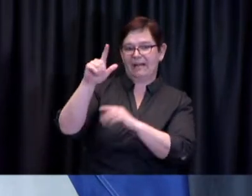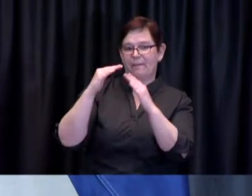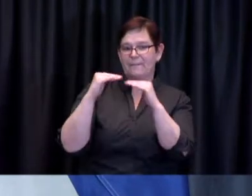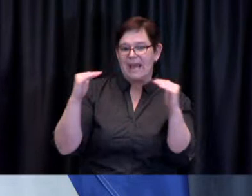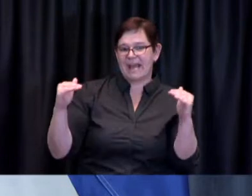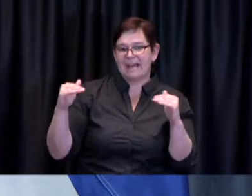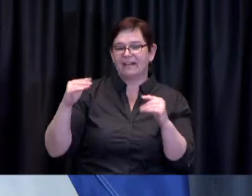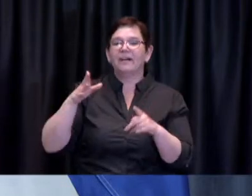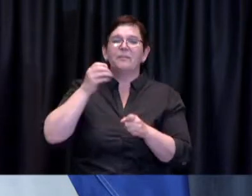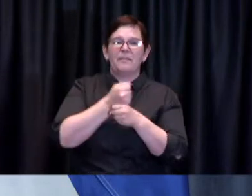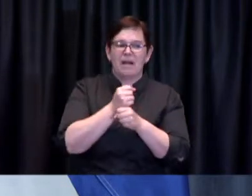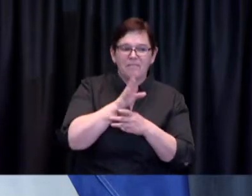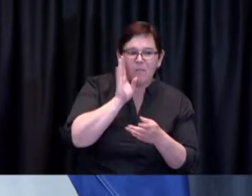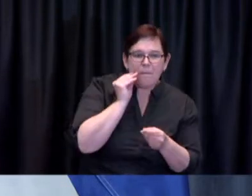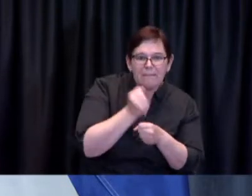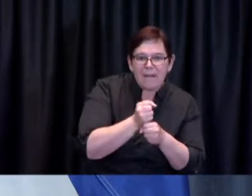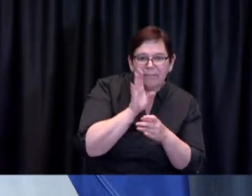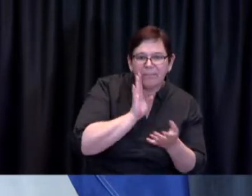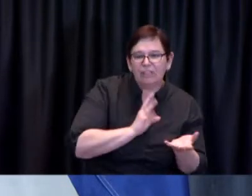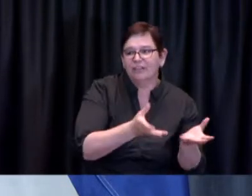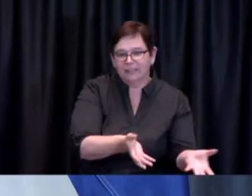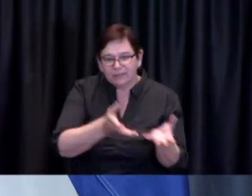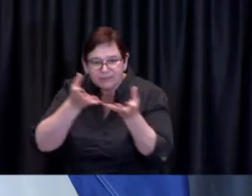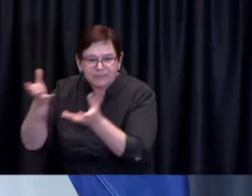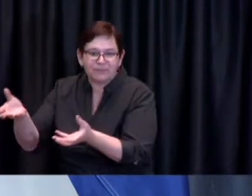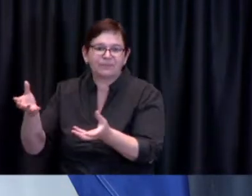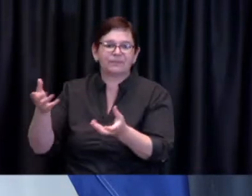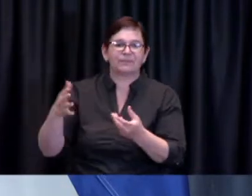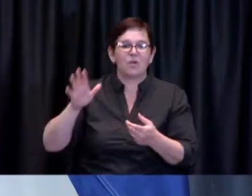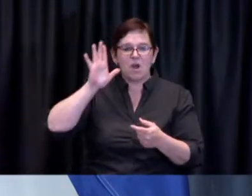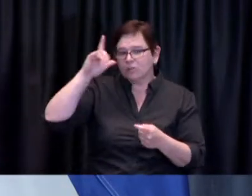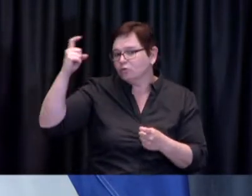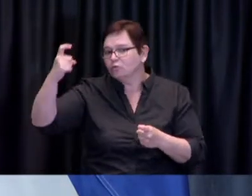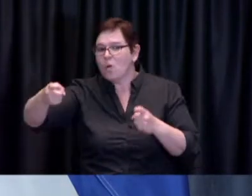importantly we will each make a donation to the charities run by these two hockey teams